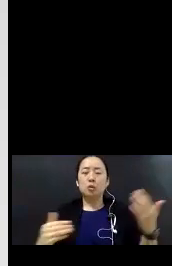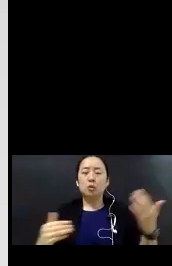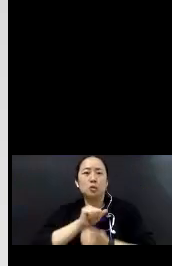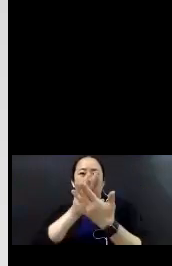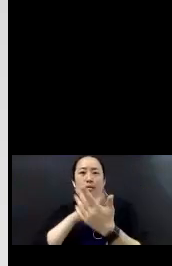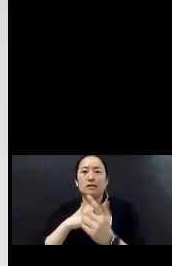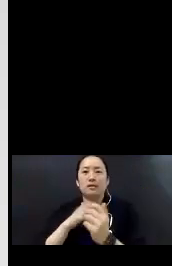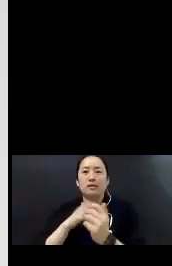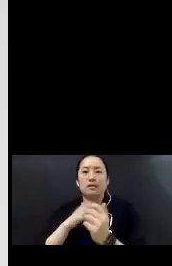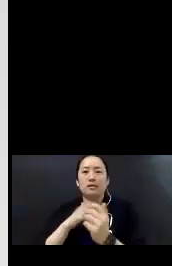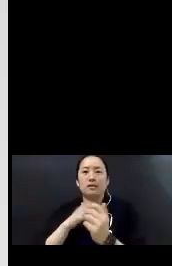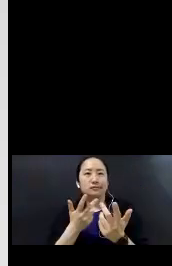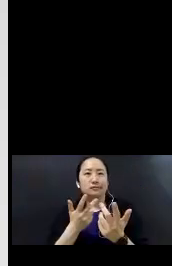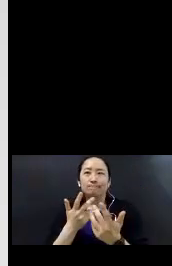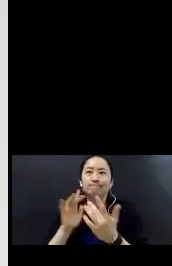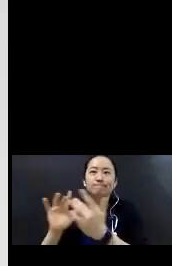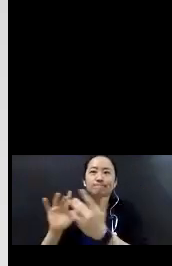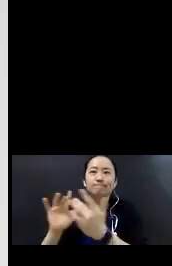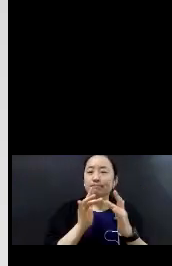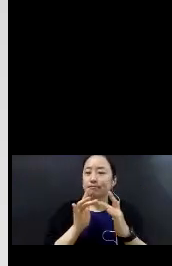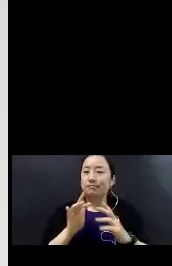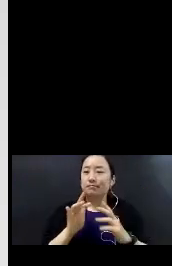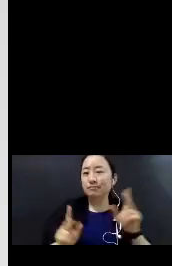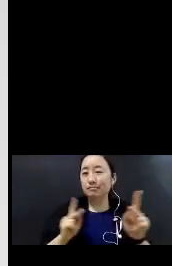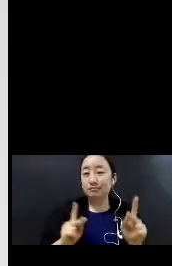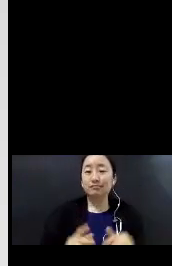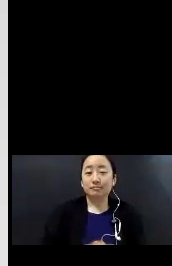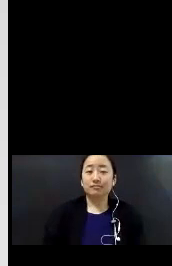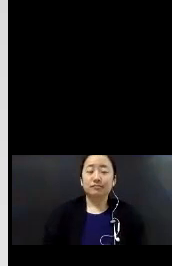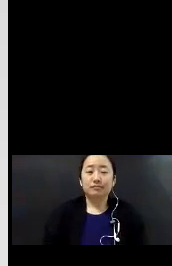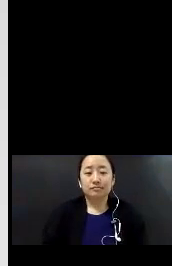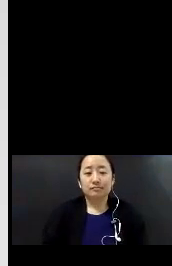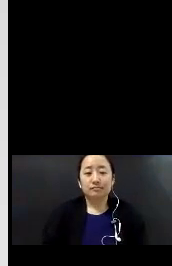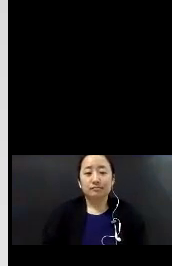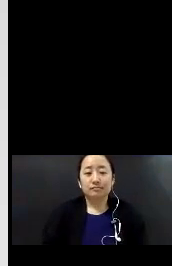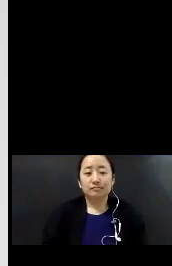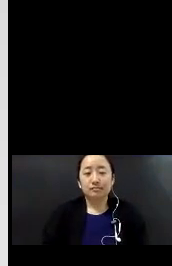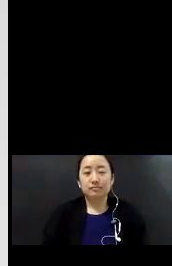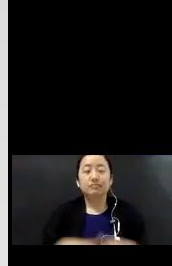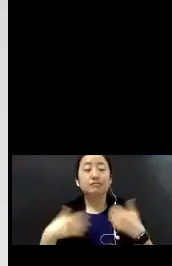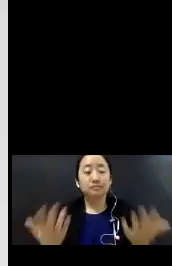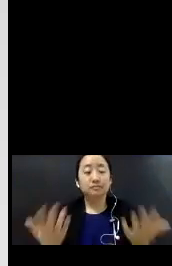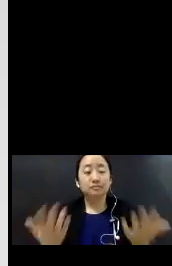POPULATION WITH THE SERVICES THAT YOU DO PROVIDE. SO, WITH THAT, I AM GOING TO TURN IT OVER TO OUR